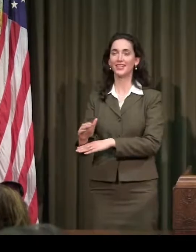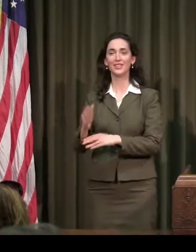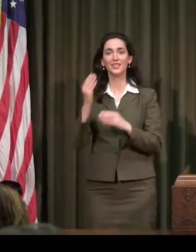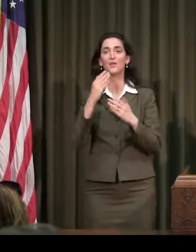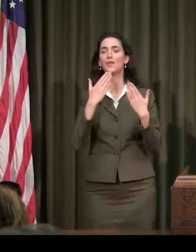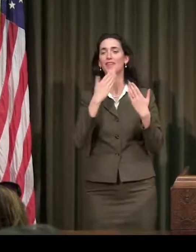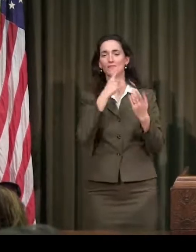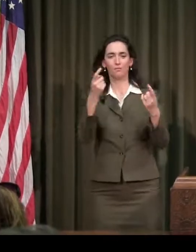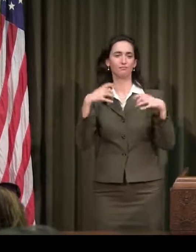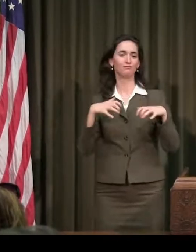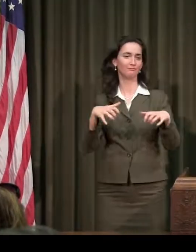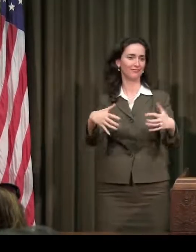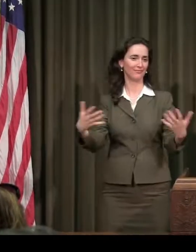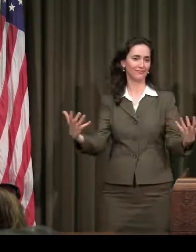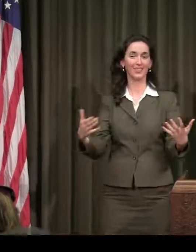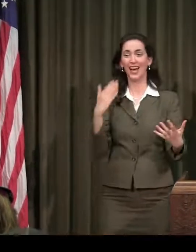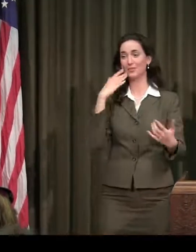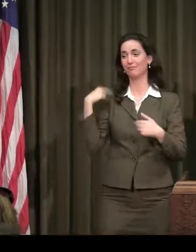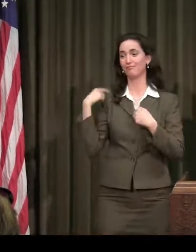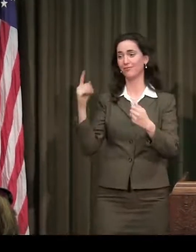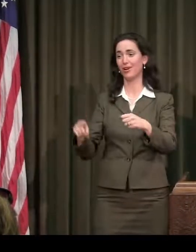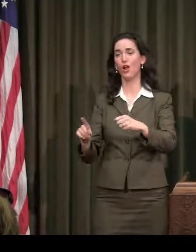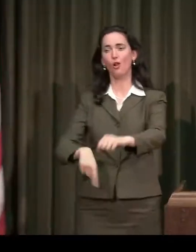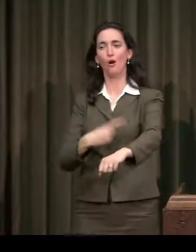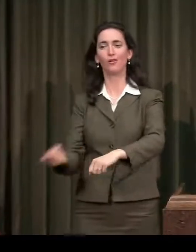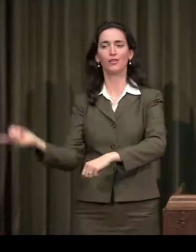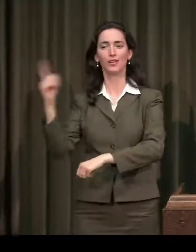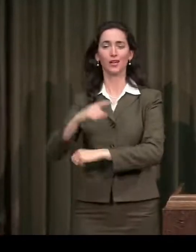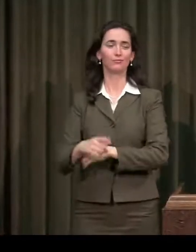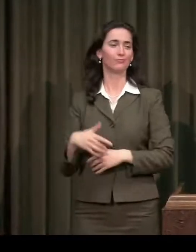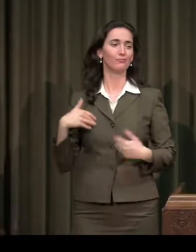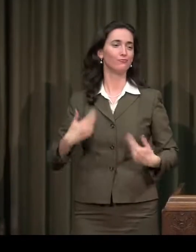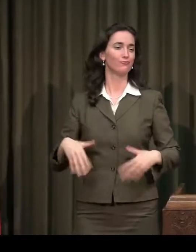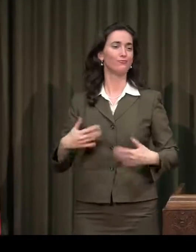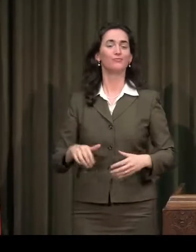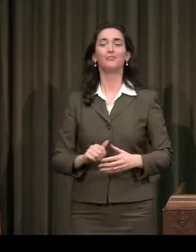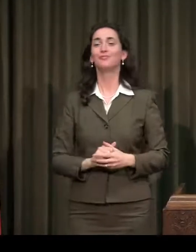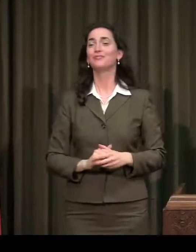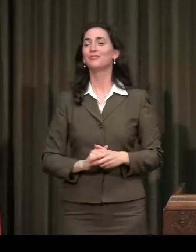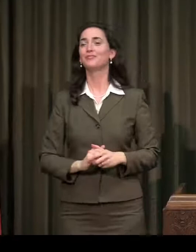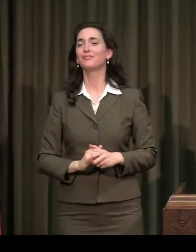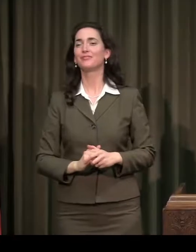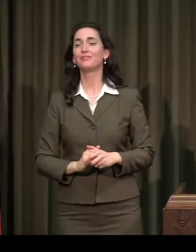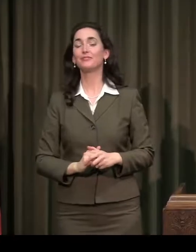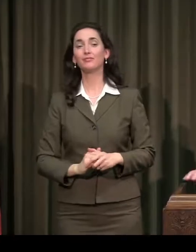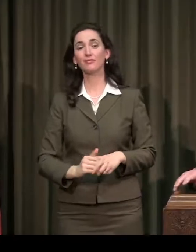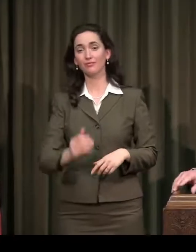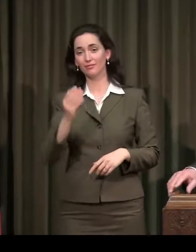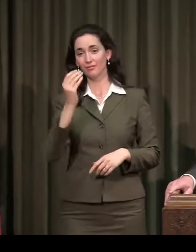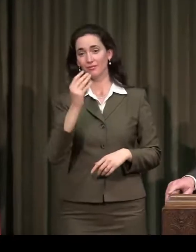being here I know it's been a long day and I want to say that as this friday